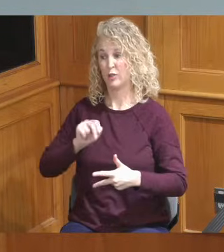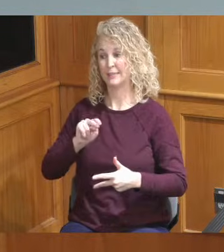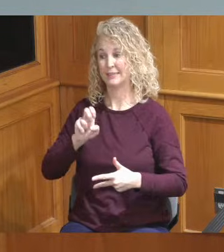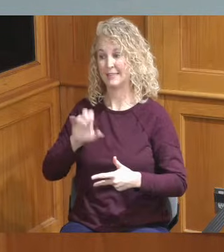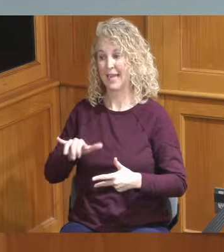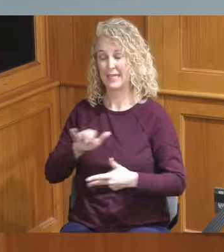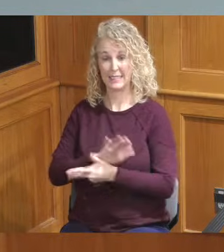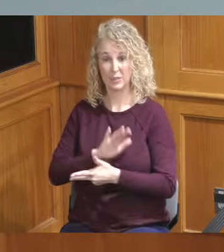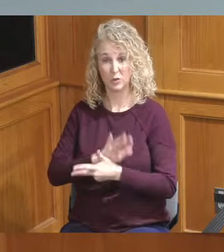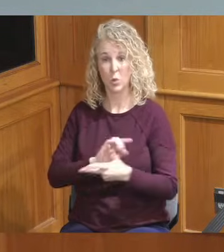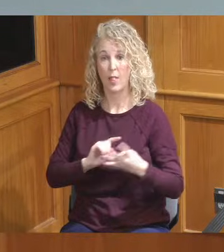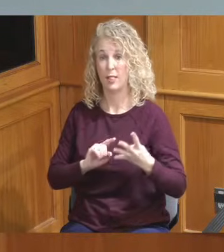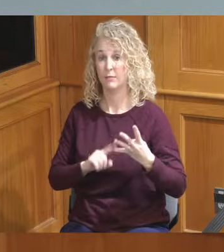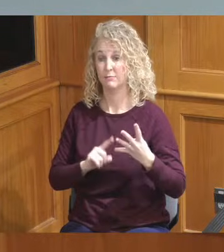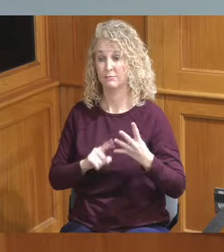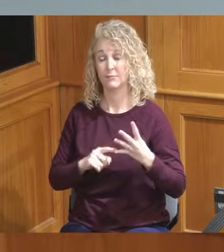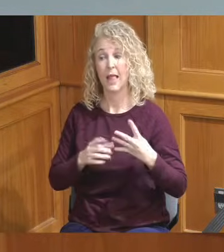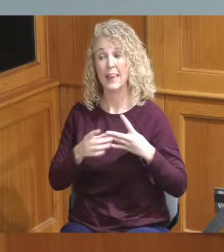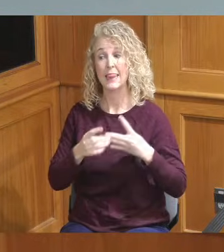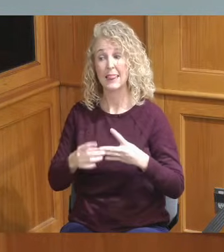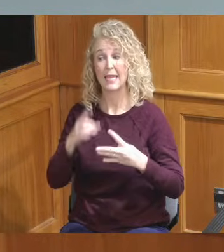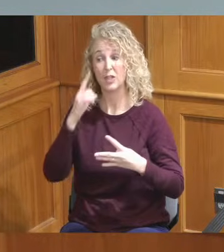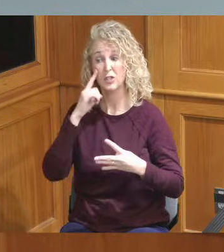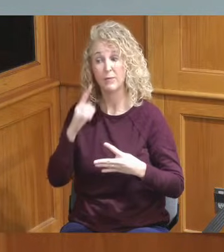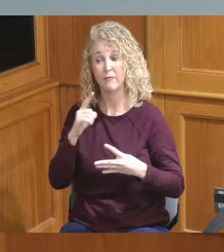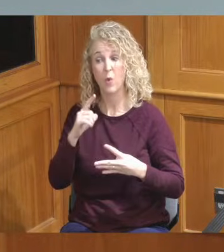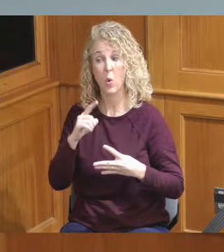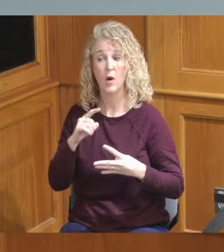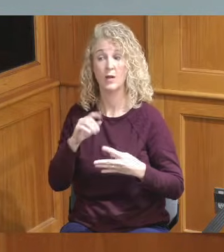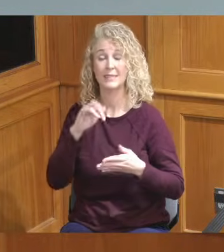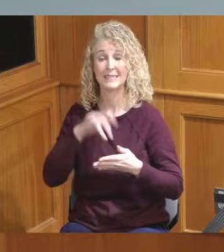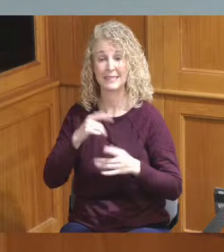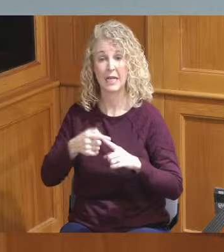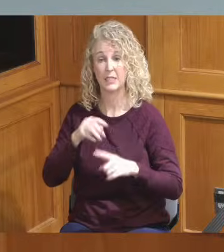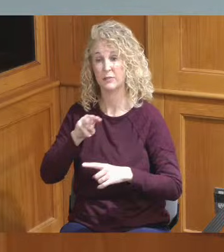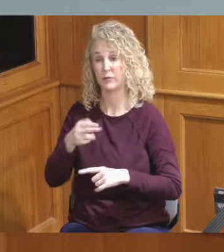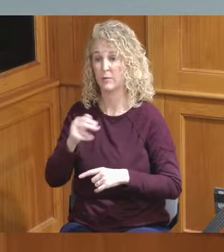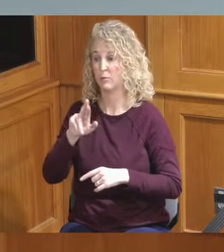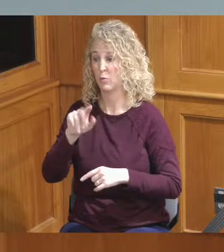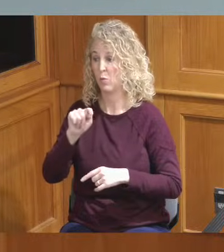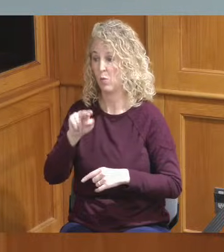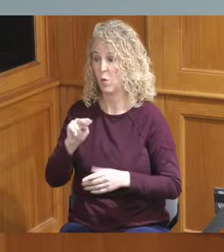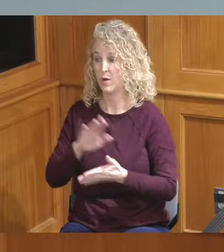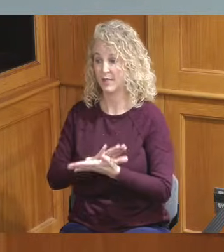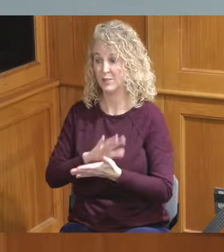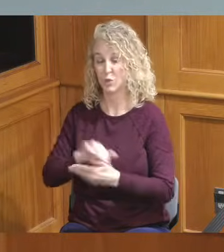leadership and organizational change studies at the Wharton School, and other certifications and